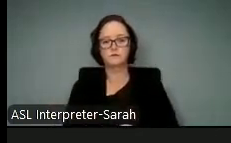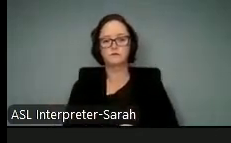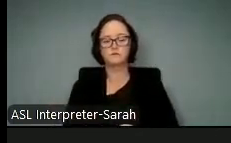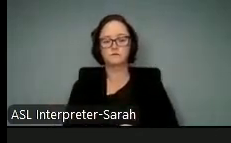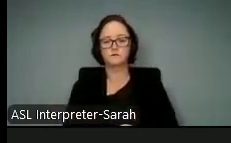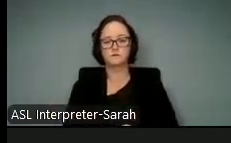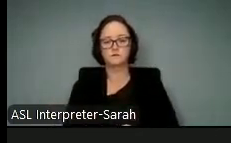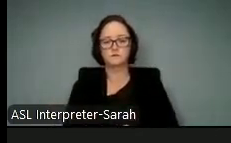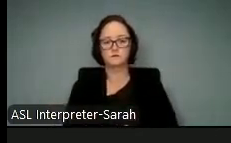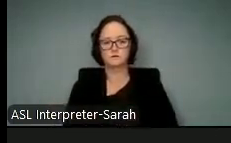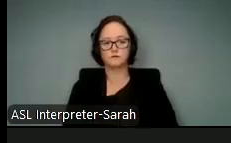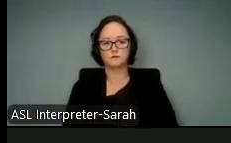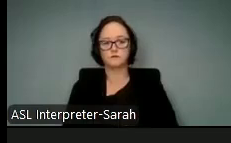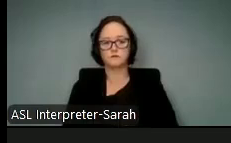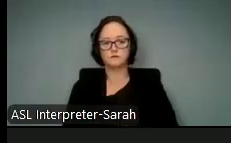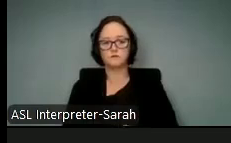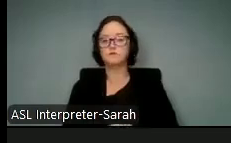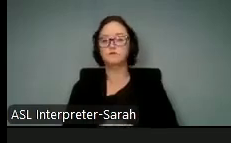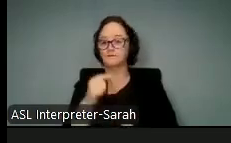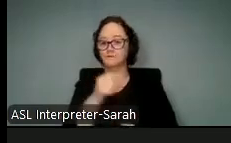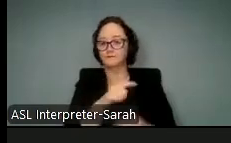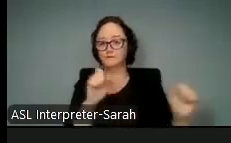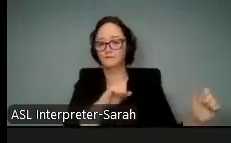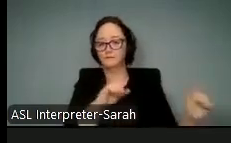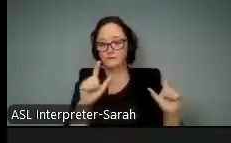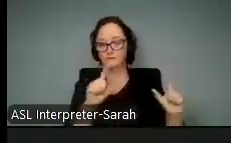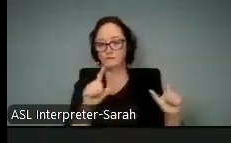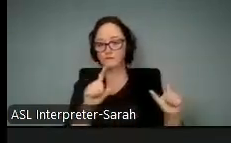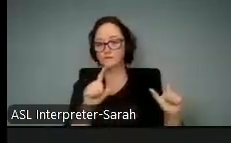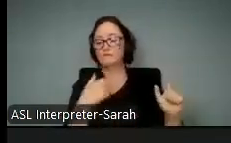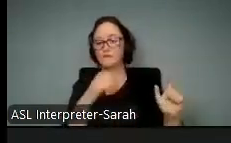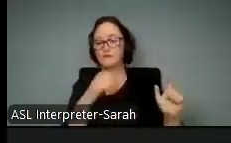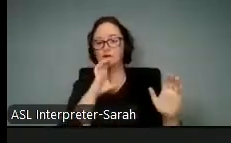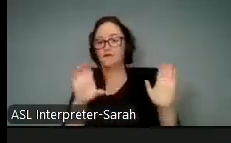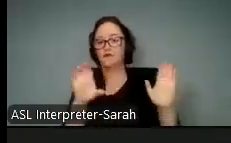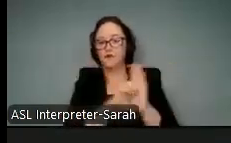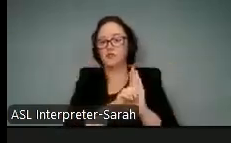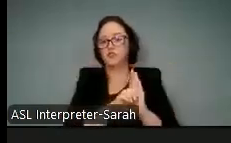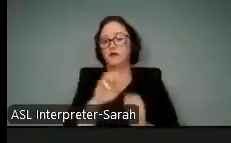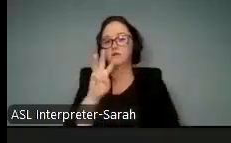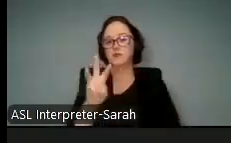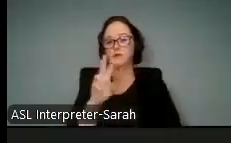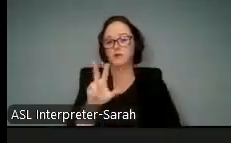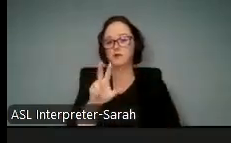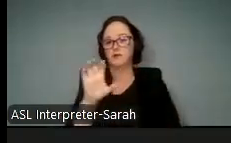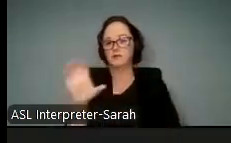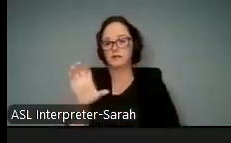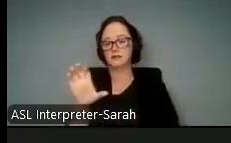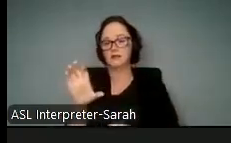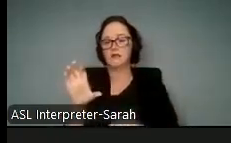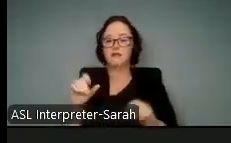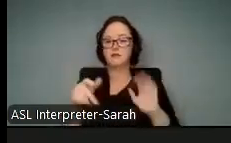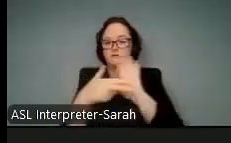In this slide shows an image of the W3C logo. All right, we're going to move on to the next slide now.